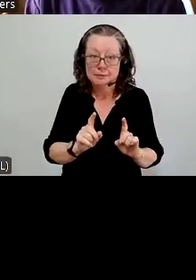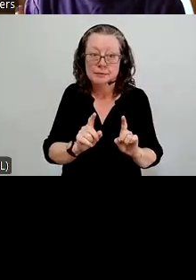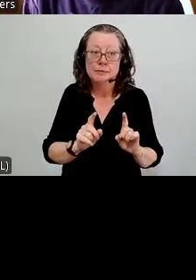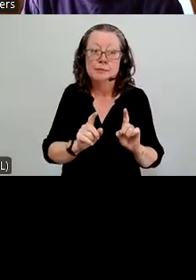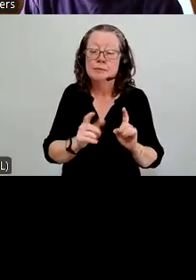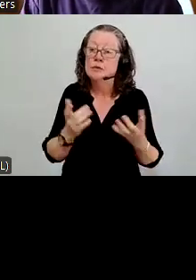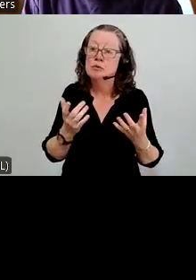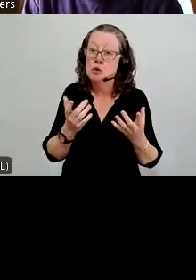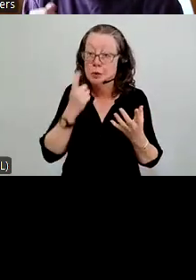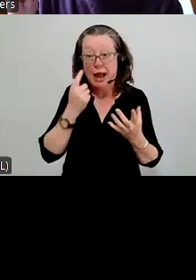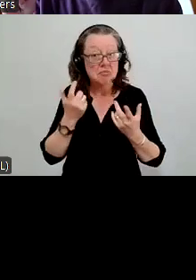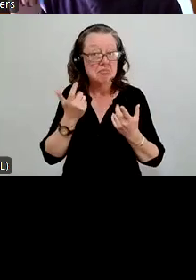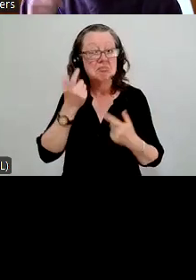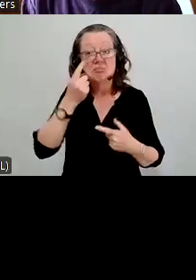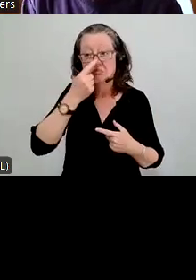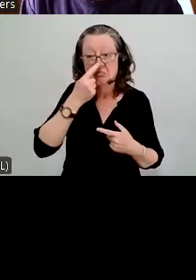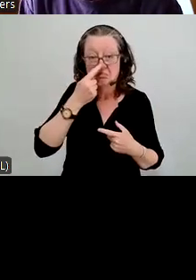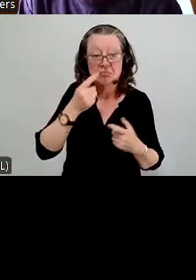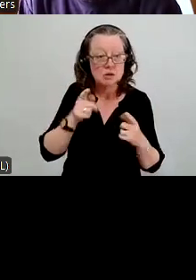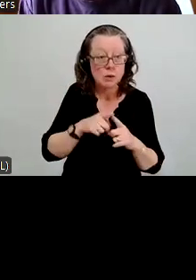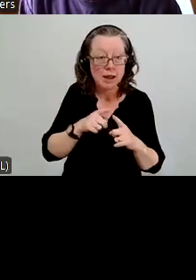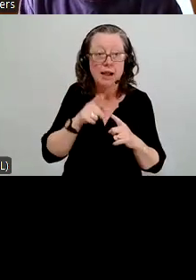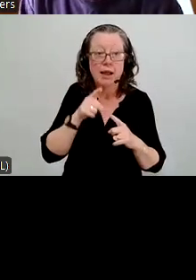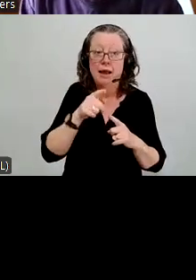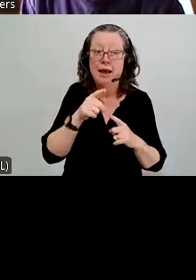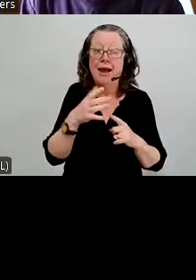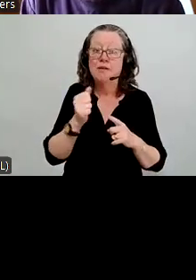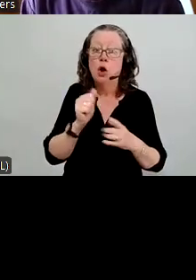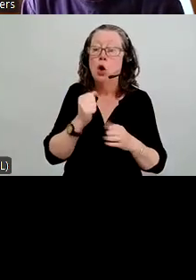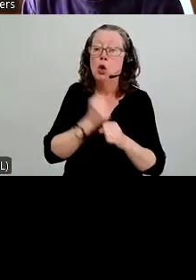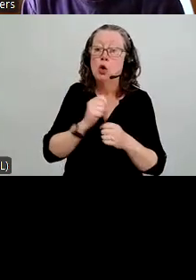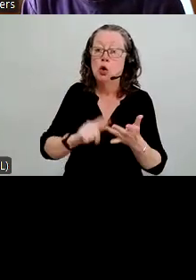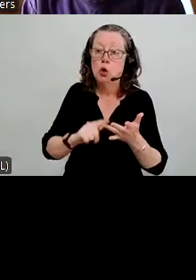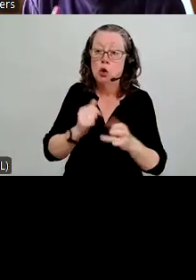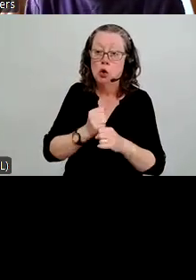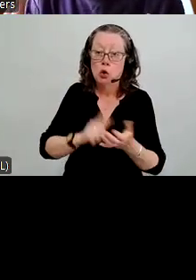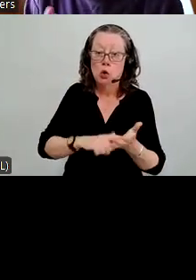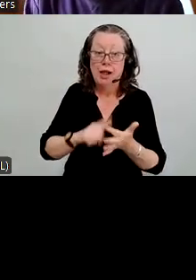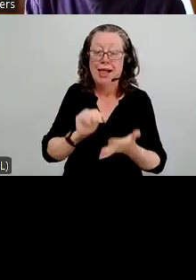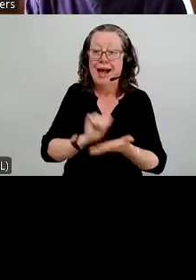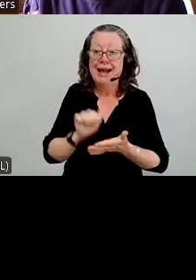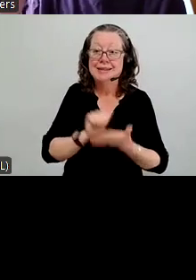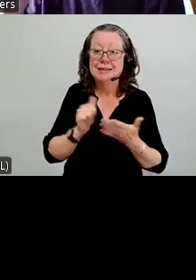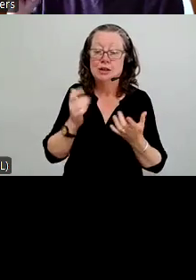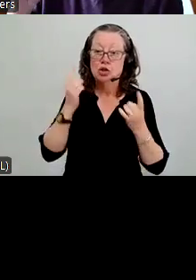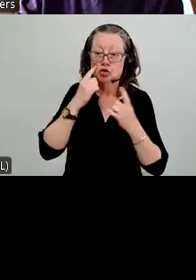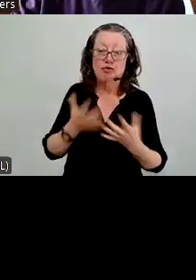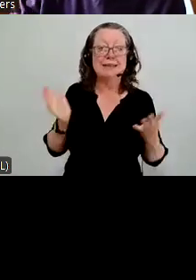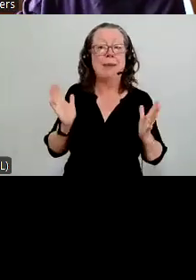Adam is going to pop the link in the chat as well, if you want to look at that. In there, once you click the link,